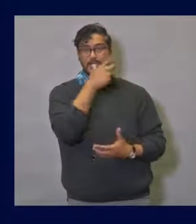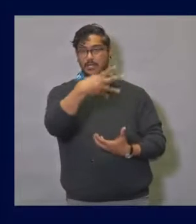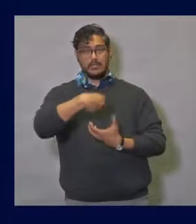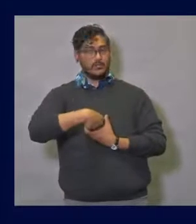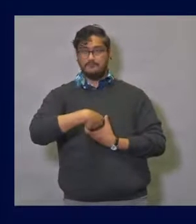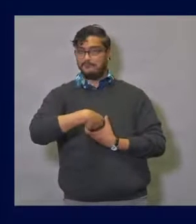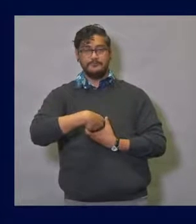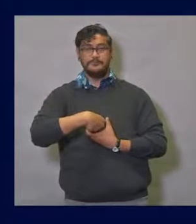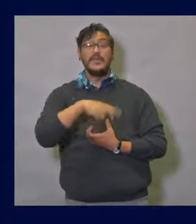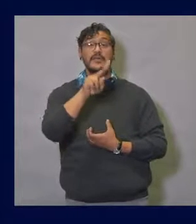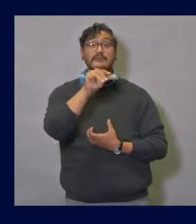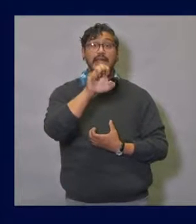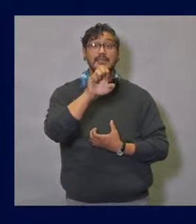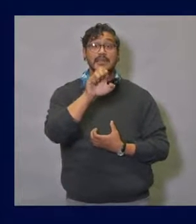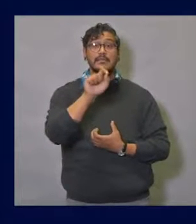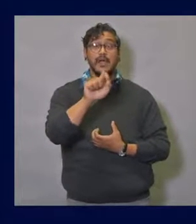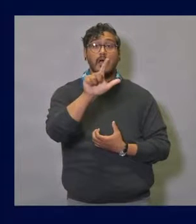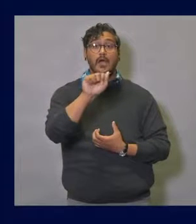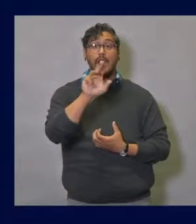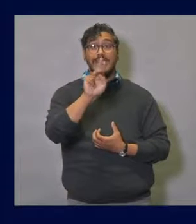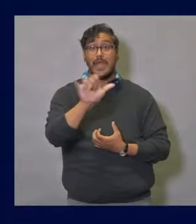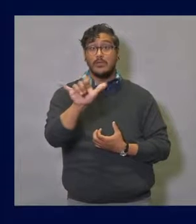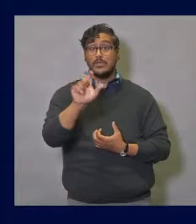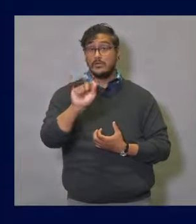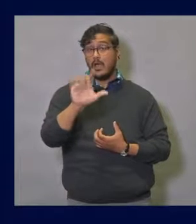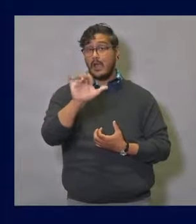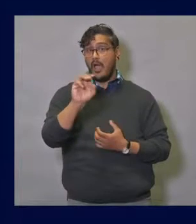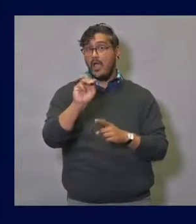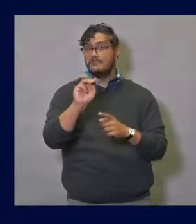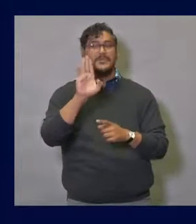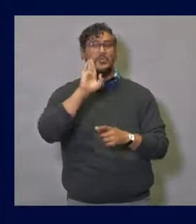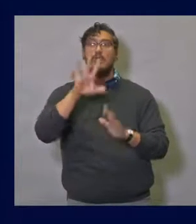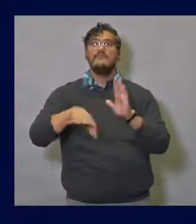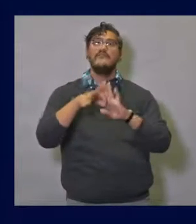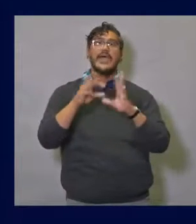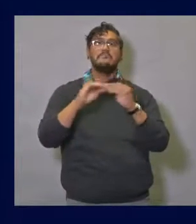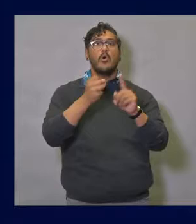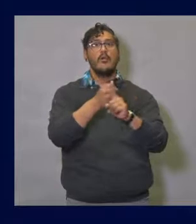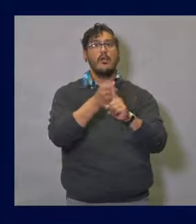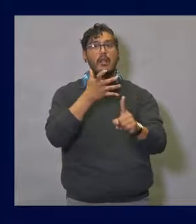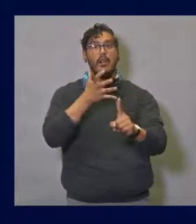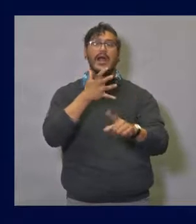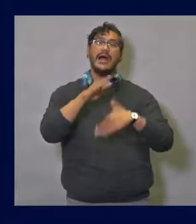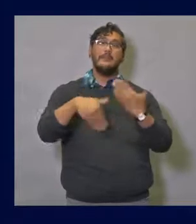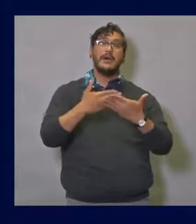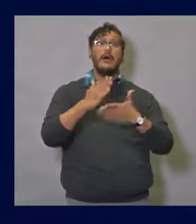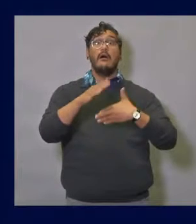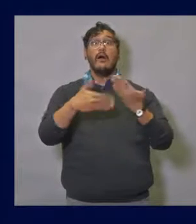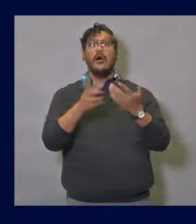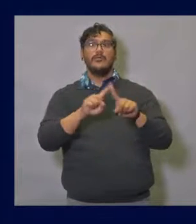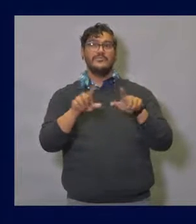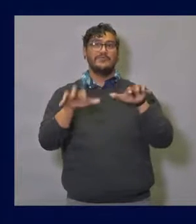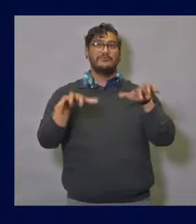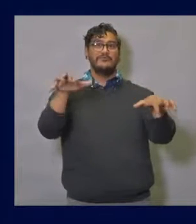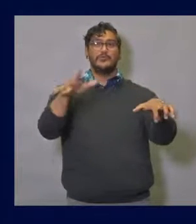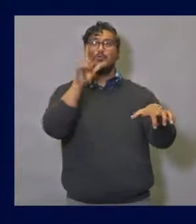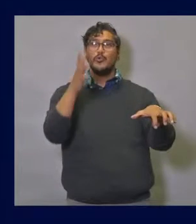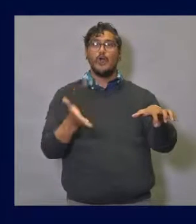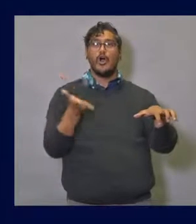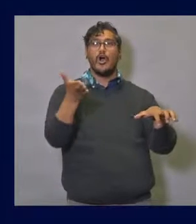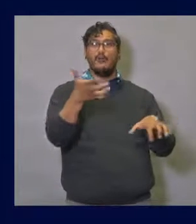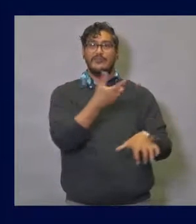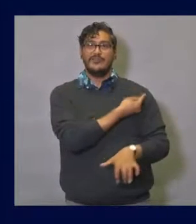ON OUR WEBSITE, YOU CAN FIND